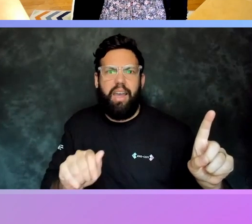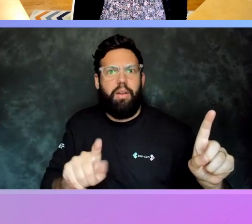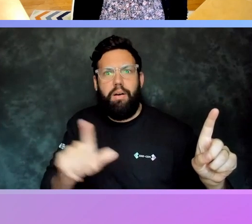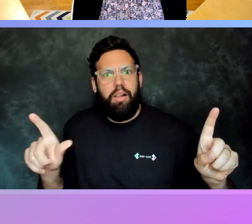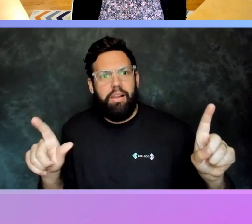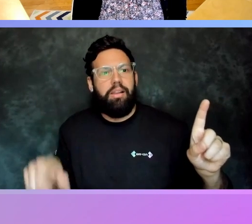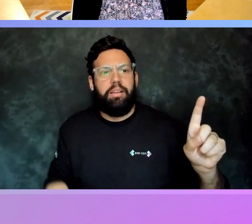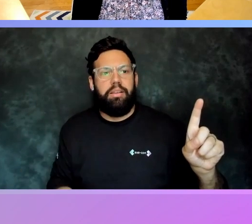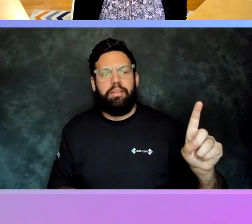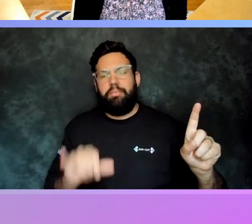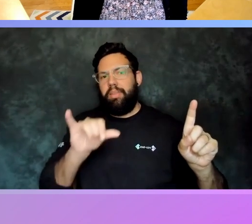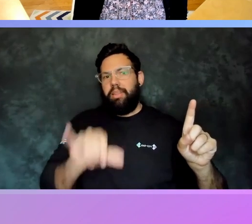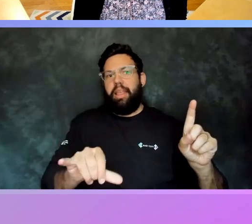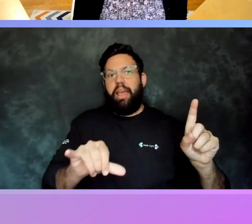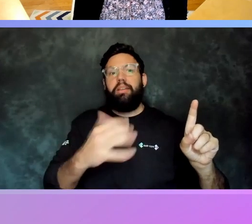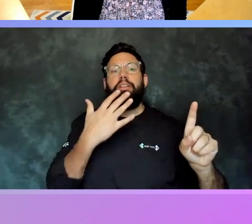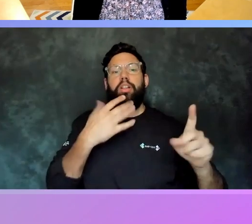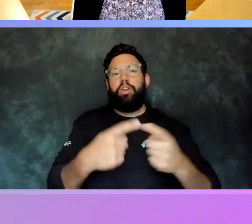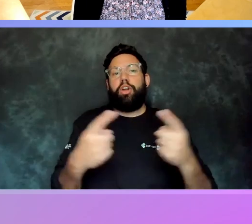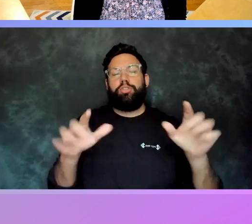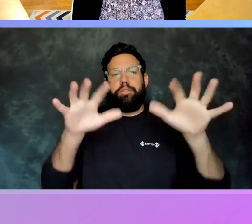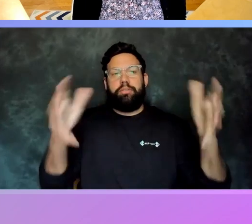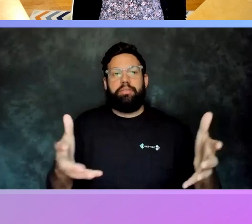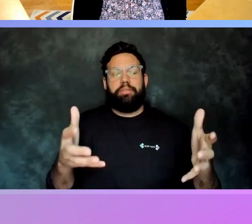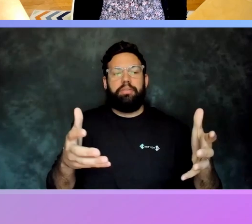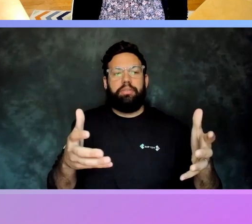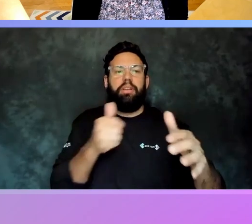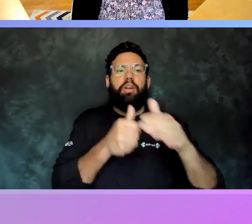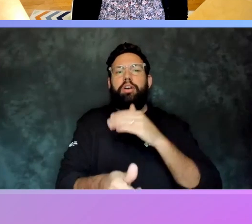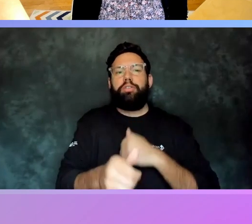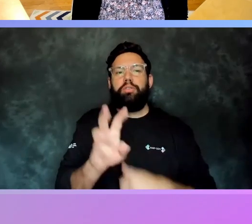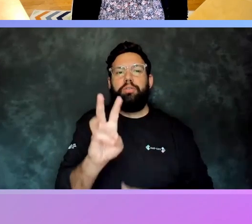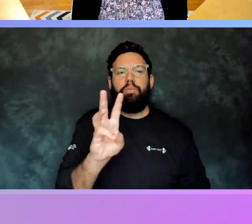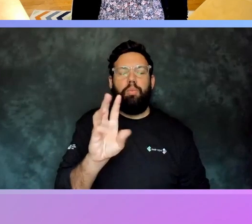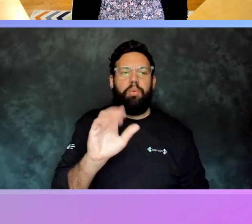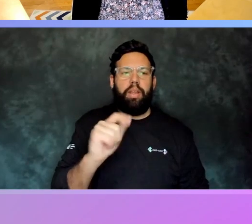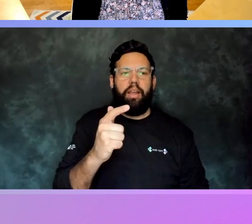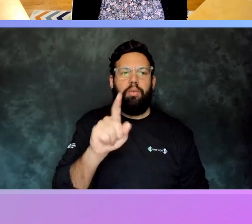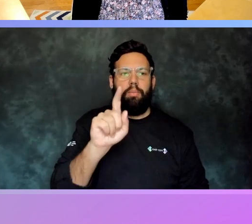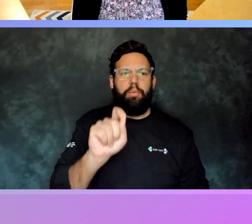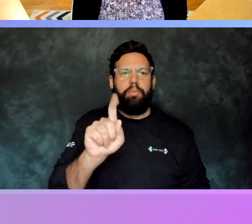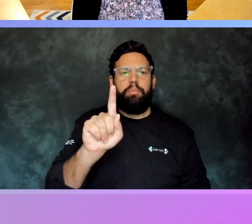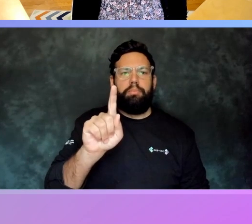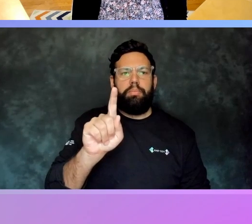contrast analyzer. The reason I like this is I don't know any other standalone tools that do but I this on this